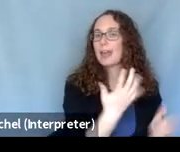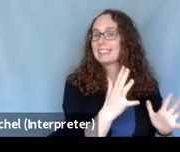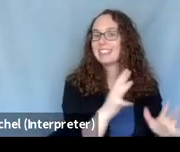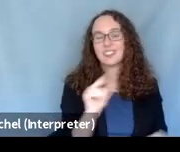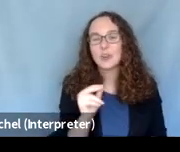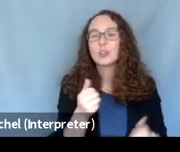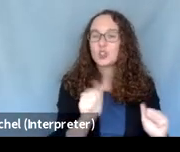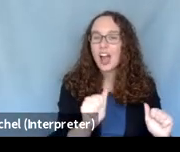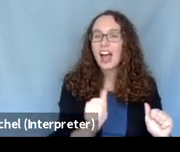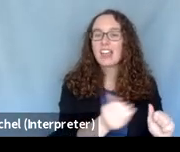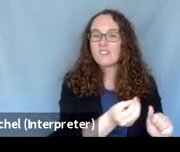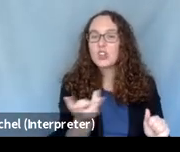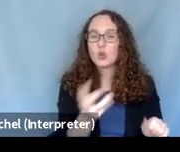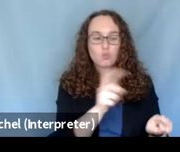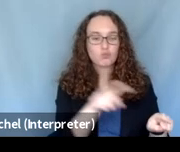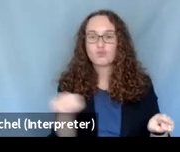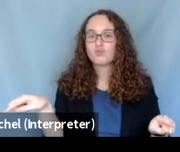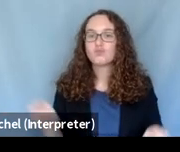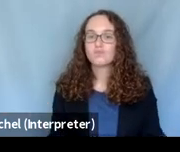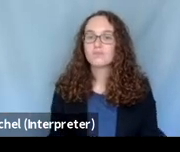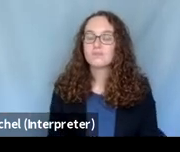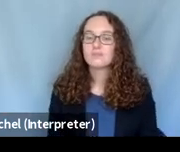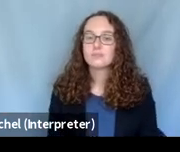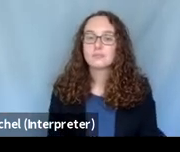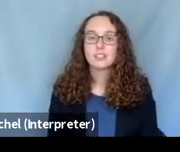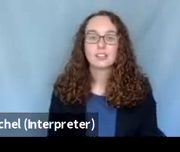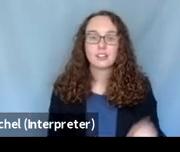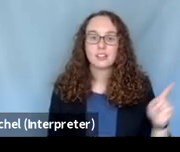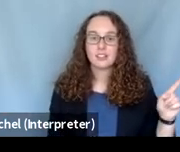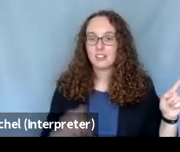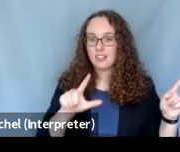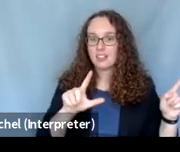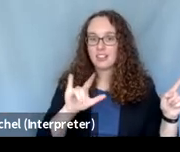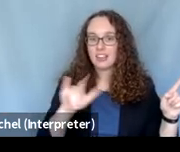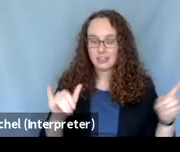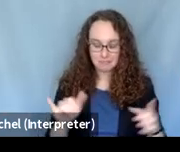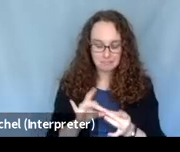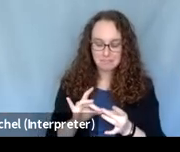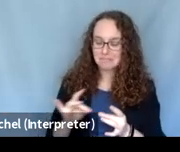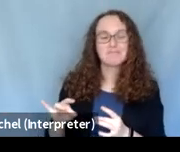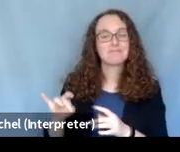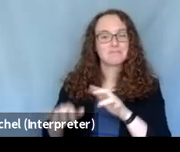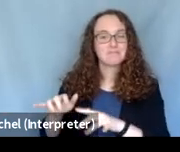We have a couple of students saying thank you. Thank you, you're welcome!